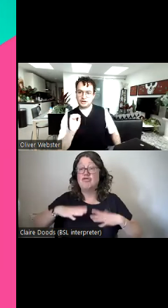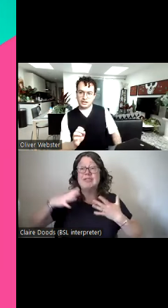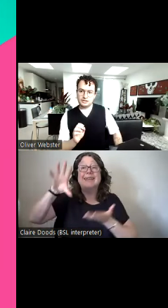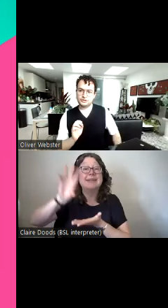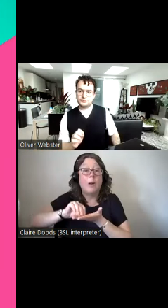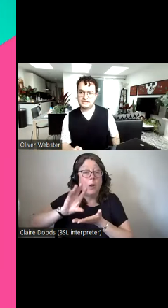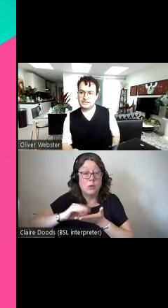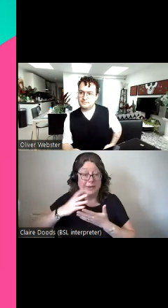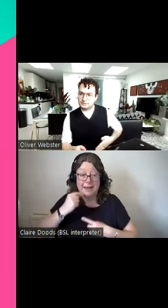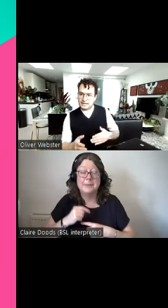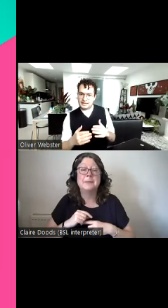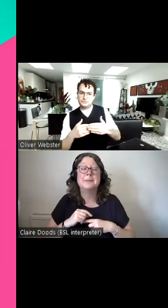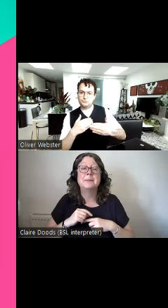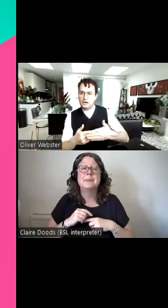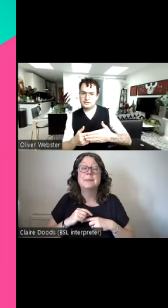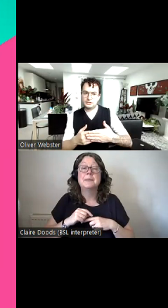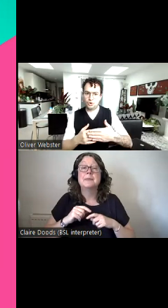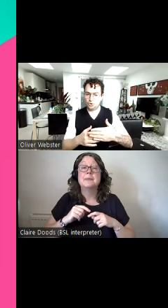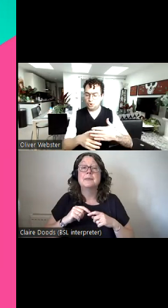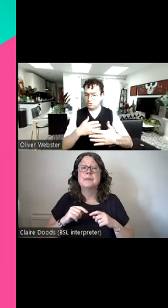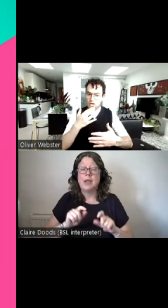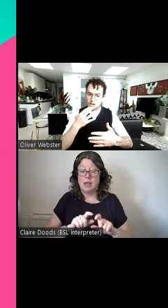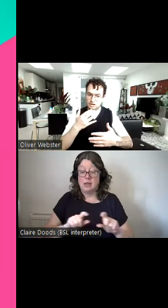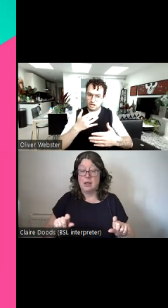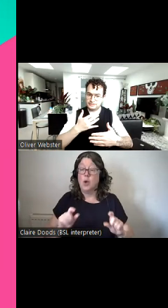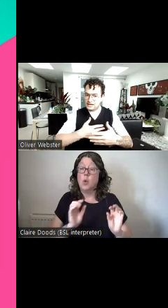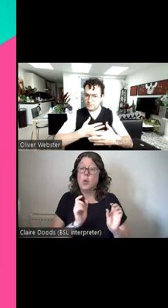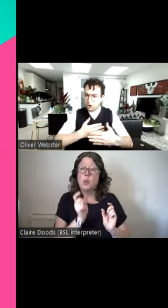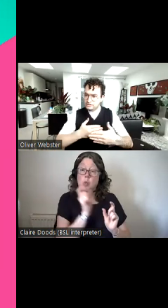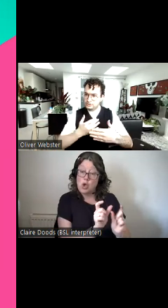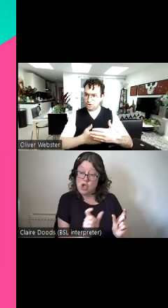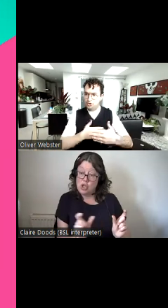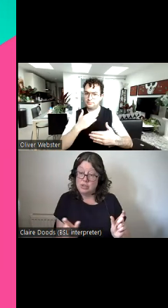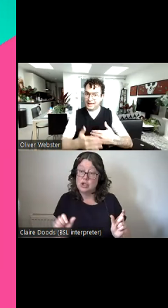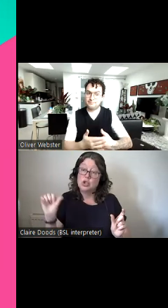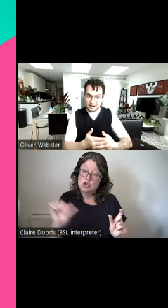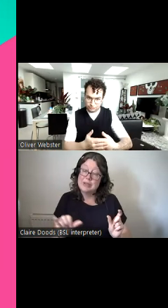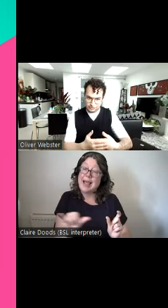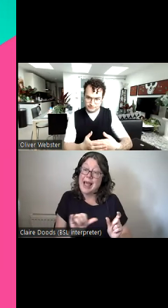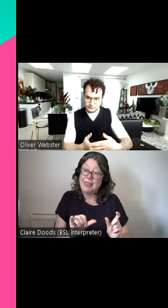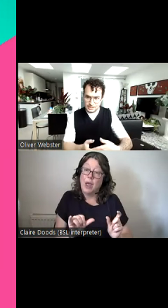The color should be plain white or a yellowy orange on a black background.